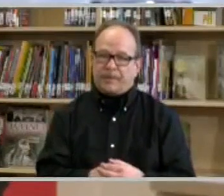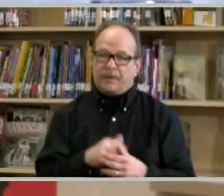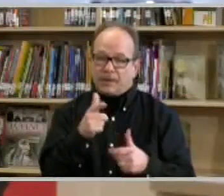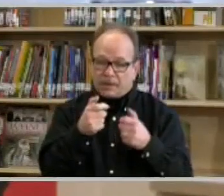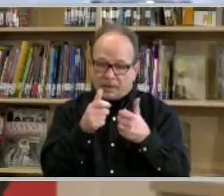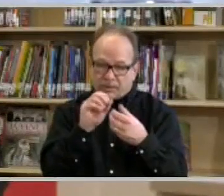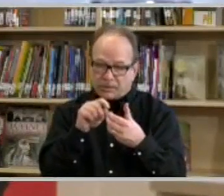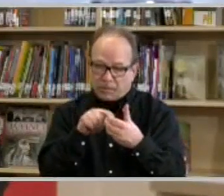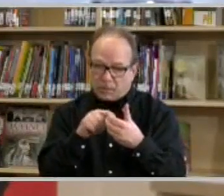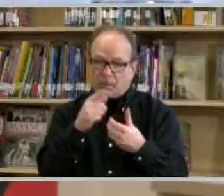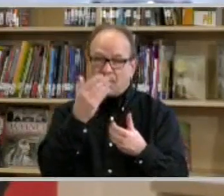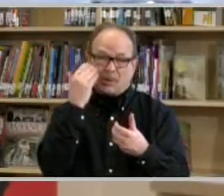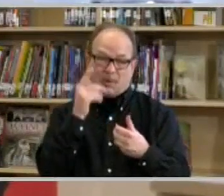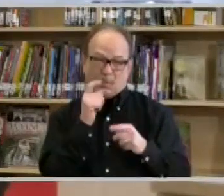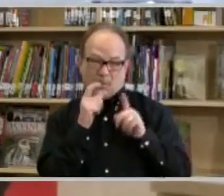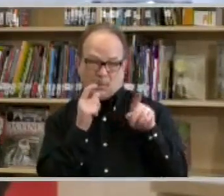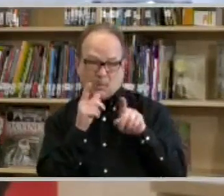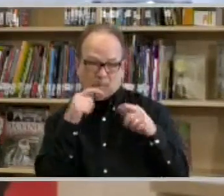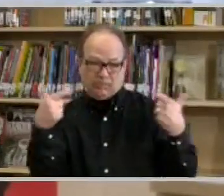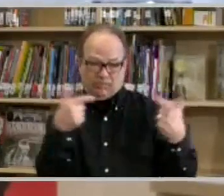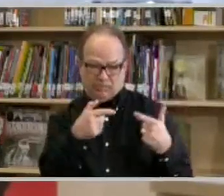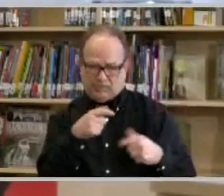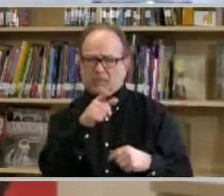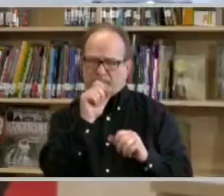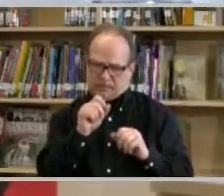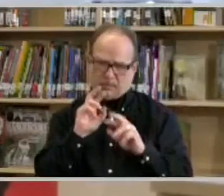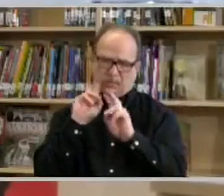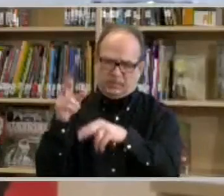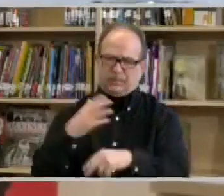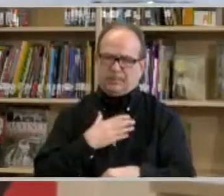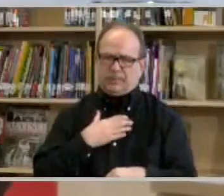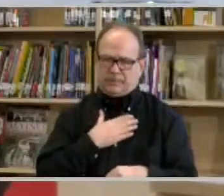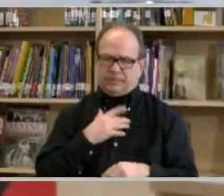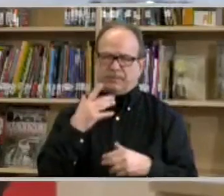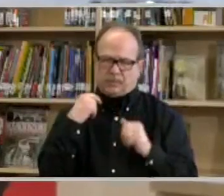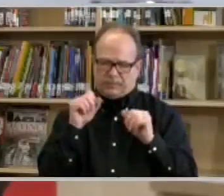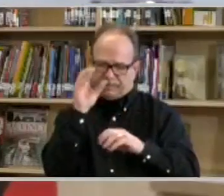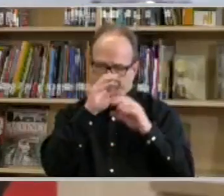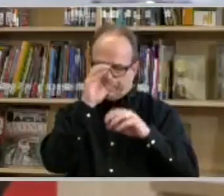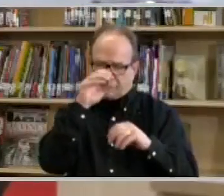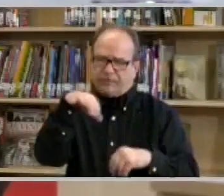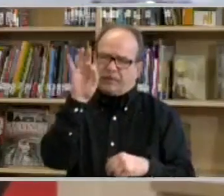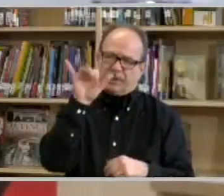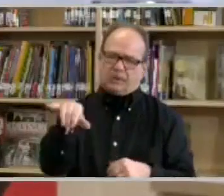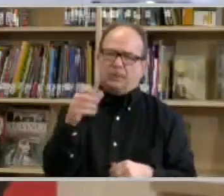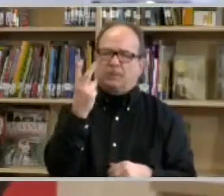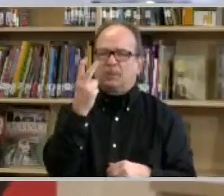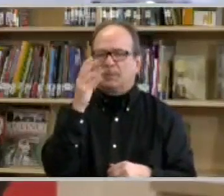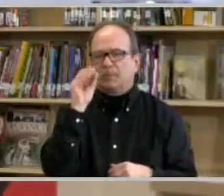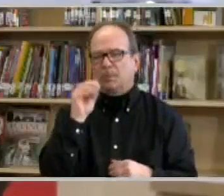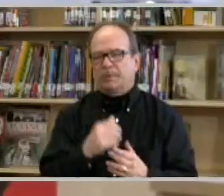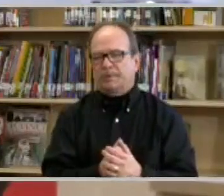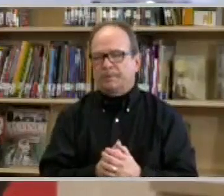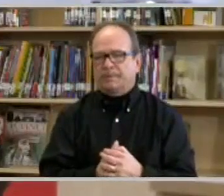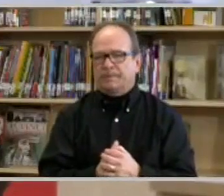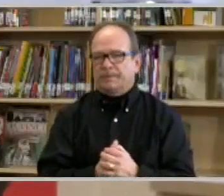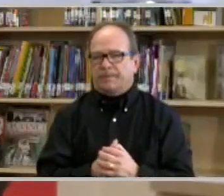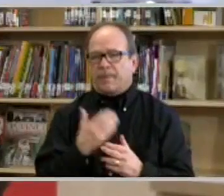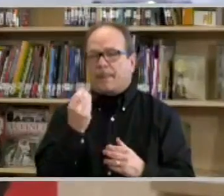SO IT'S VERY IMPORTANT THAT WE HEAR FROM YOU BECAUSE WHEN WE